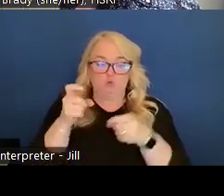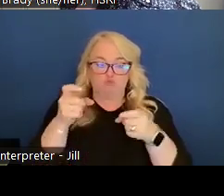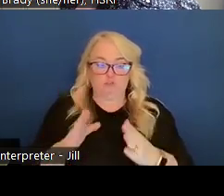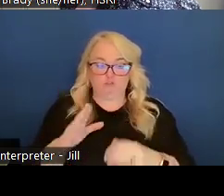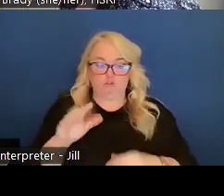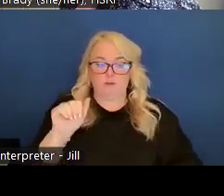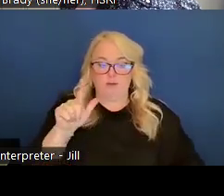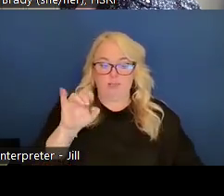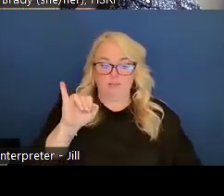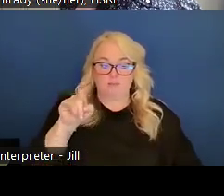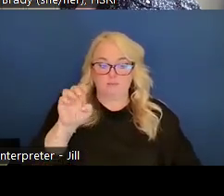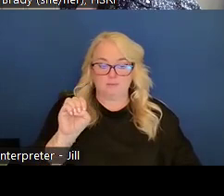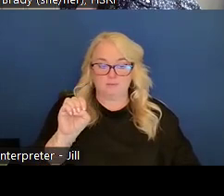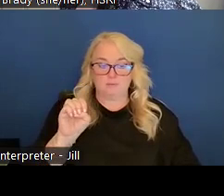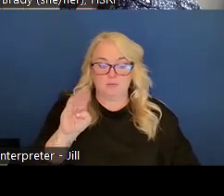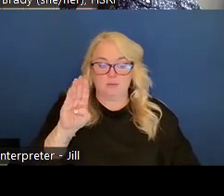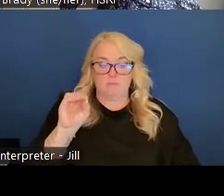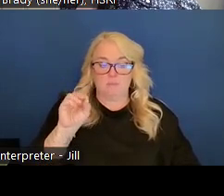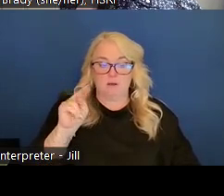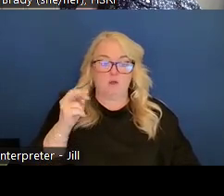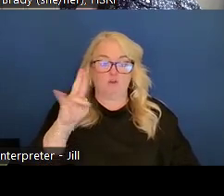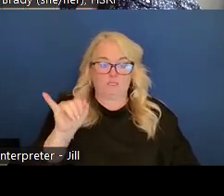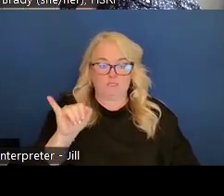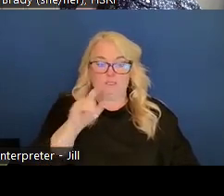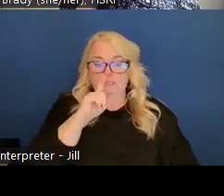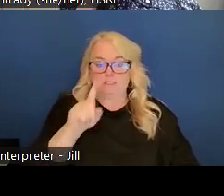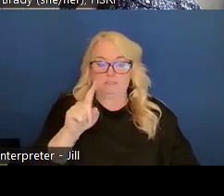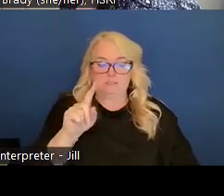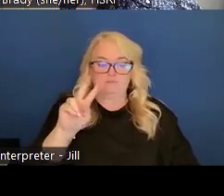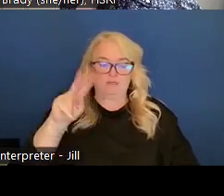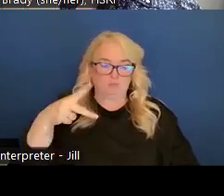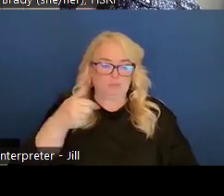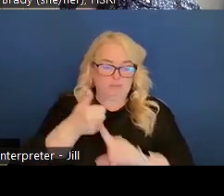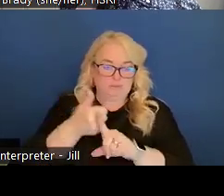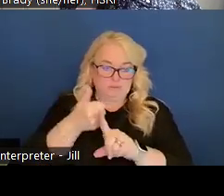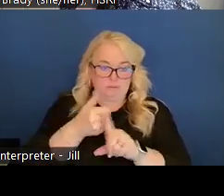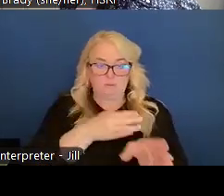Bonardi, who is also the Vice President at HSRI, myself, and